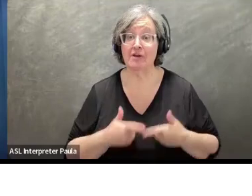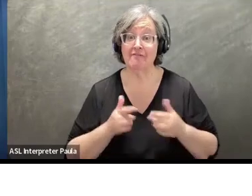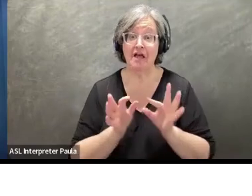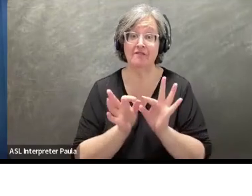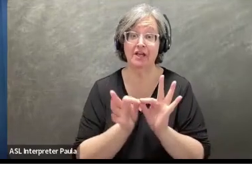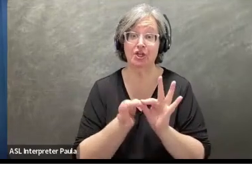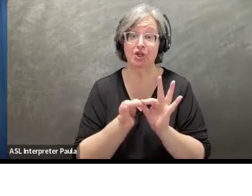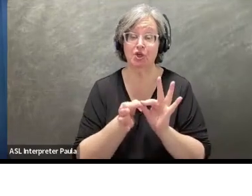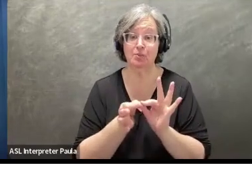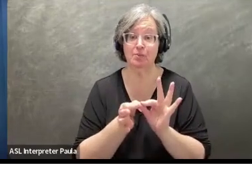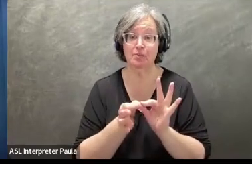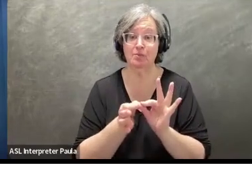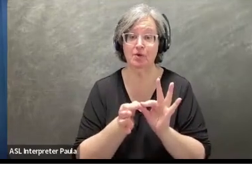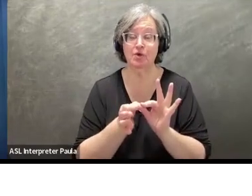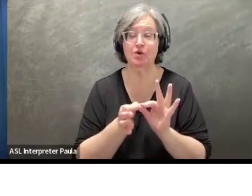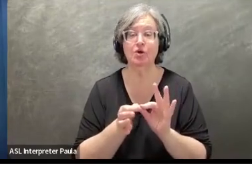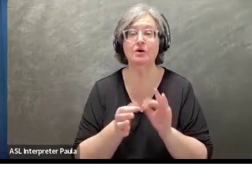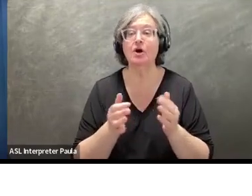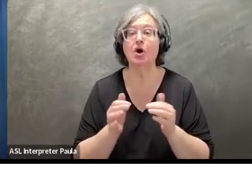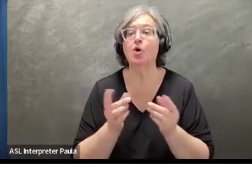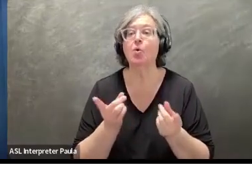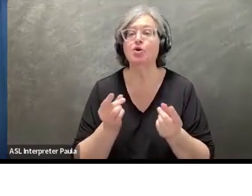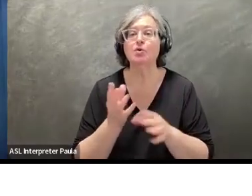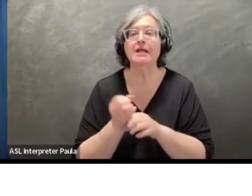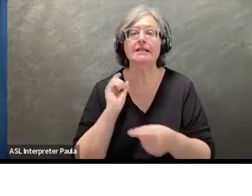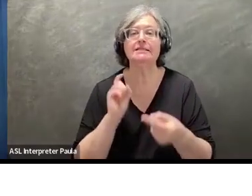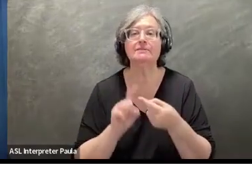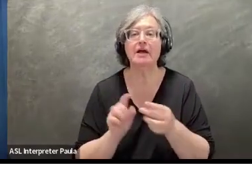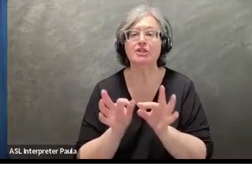can be accessed by clicking the interpretation button at the